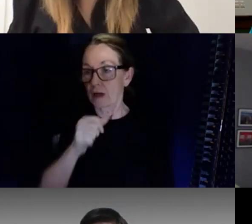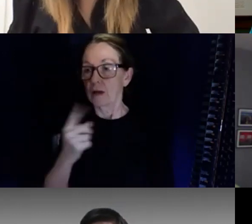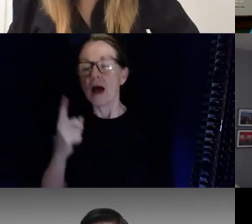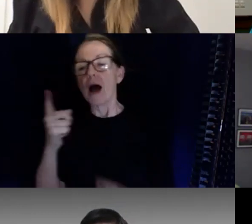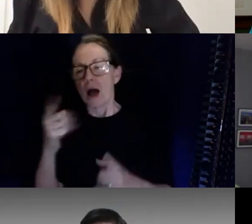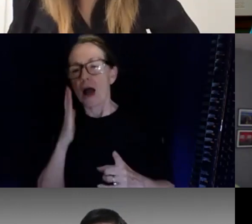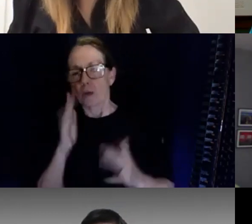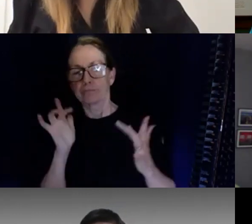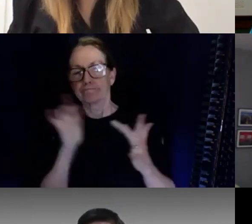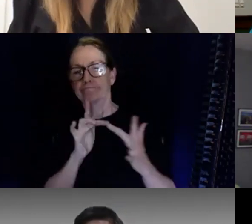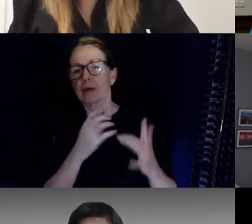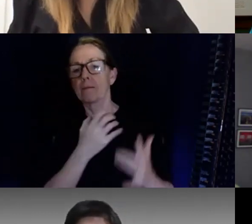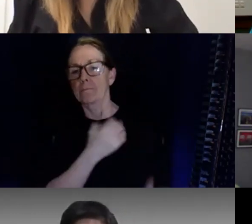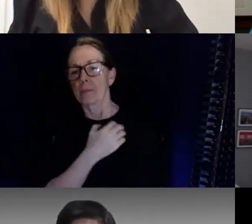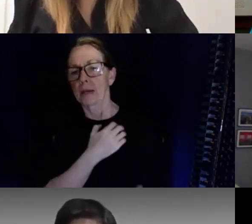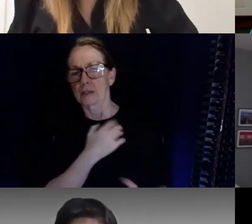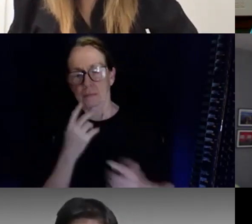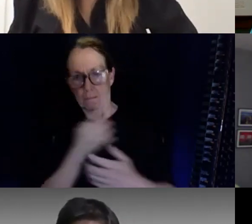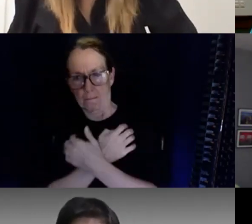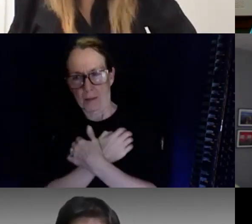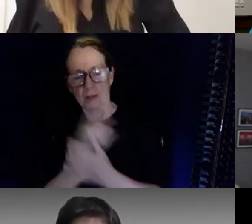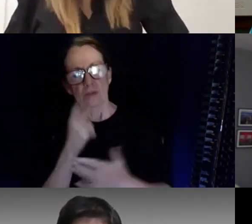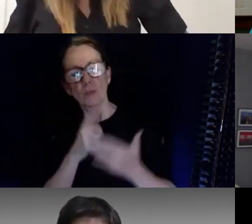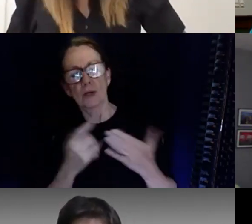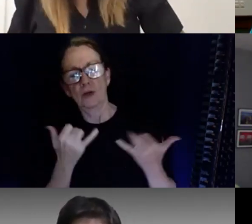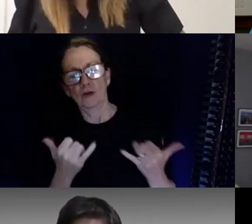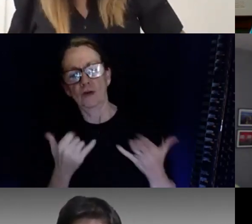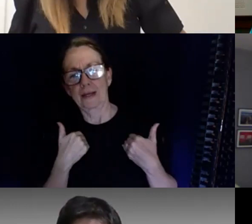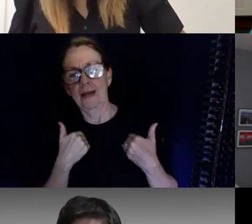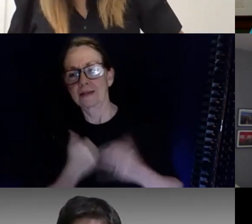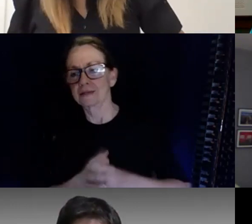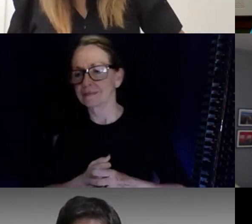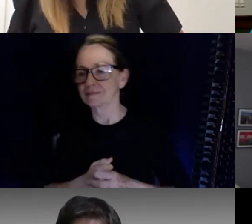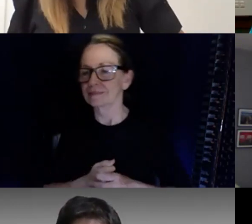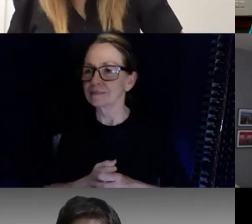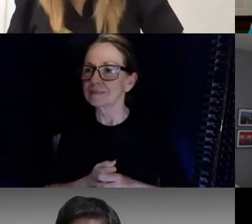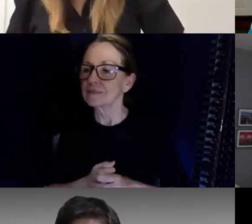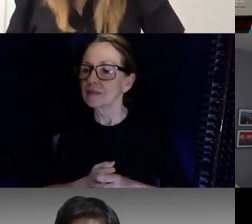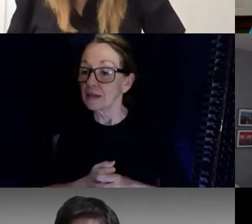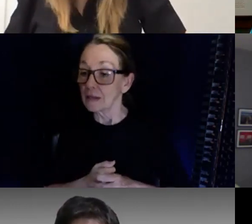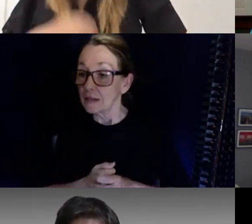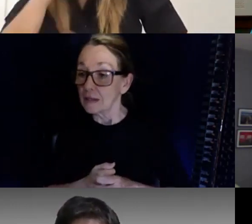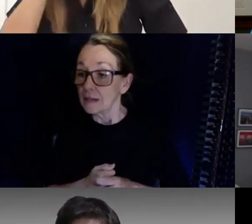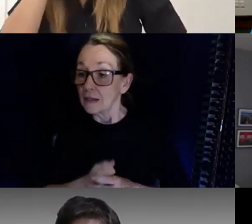SO WE'RE NOT OVER LOOKING ANYONE.